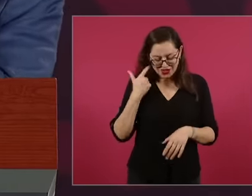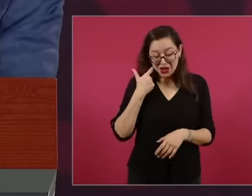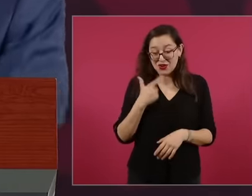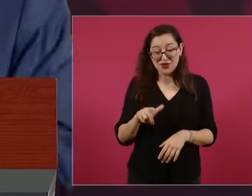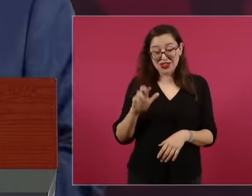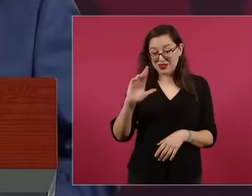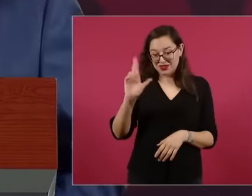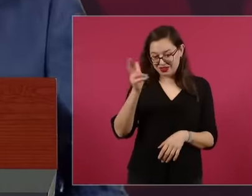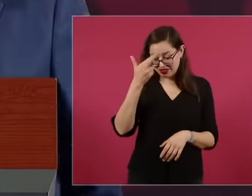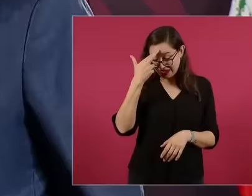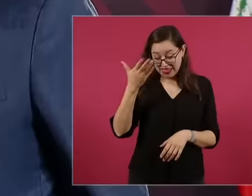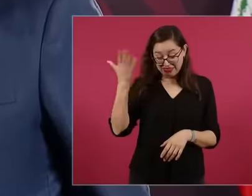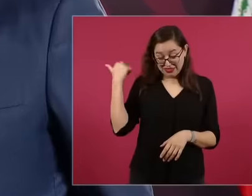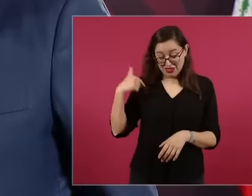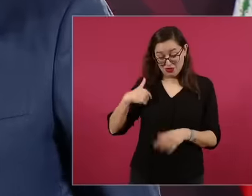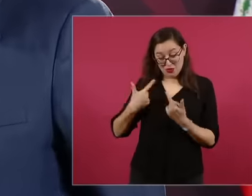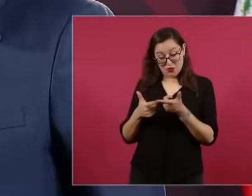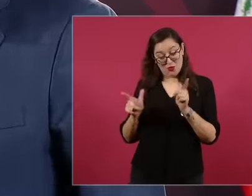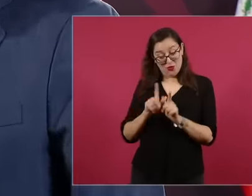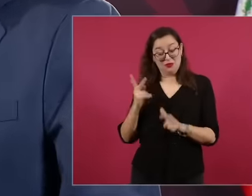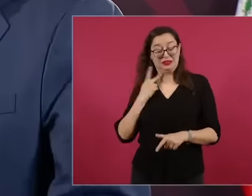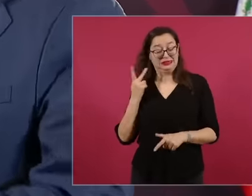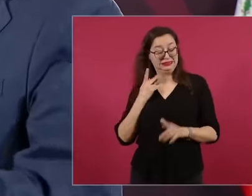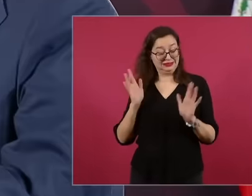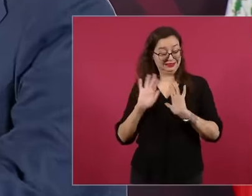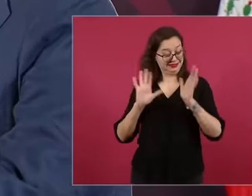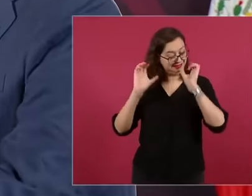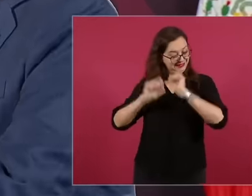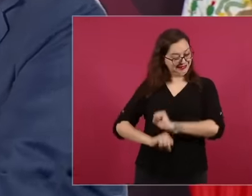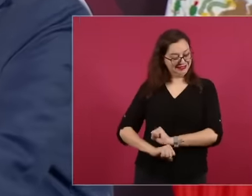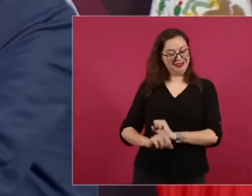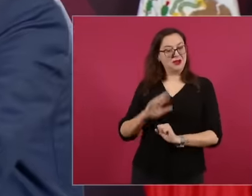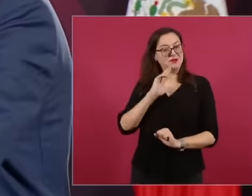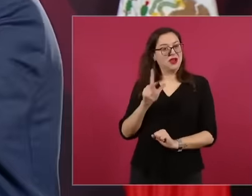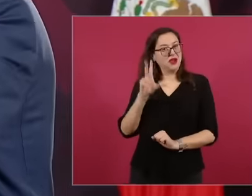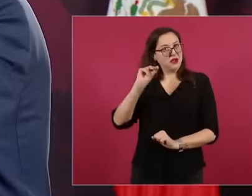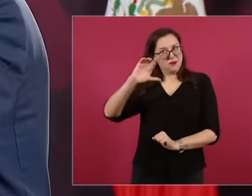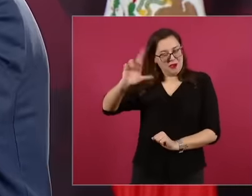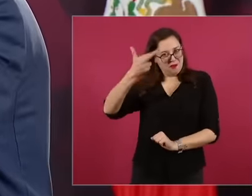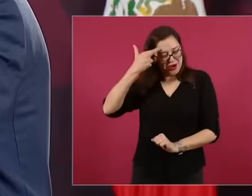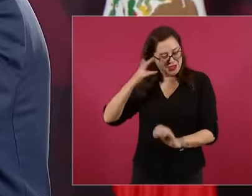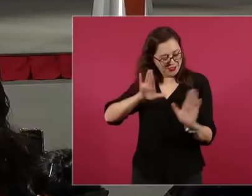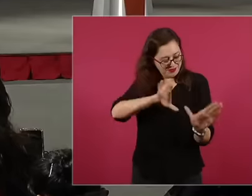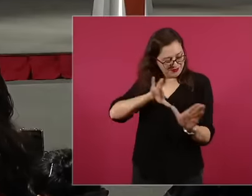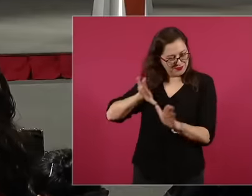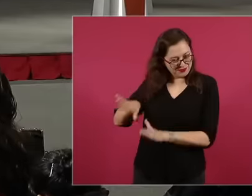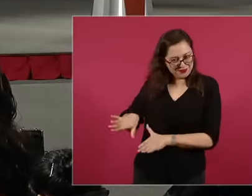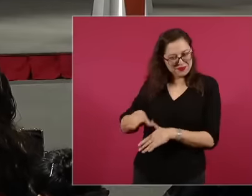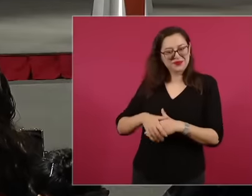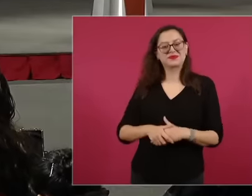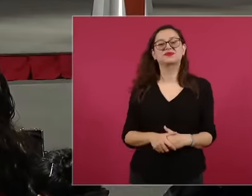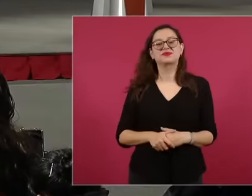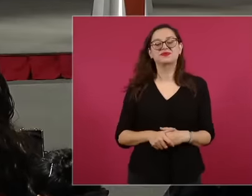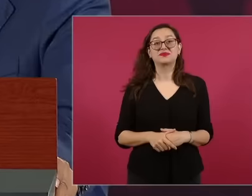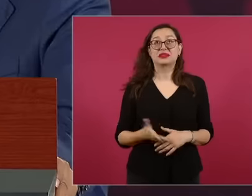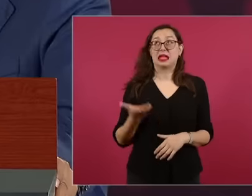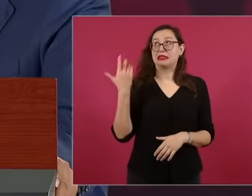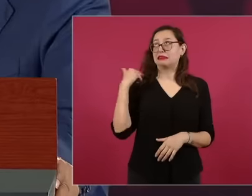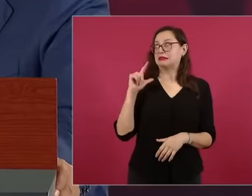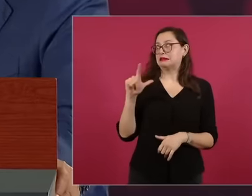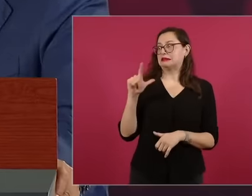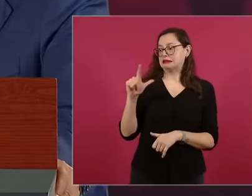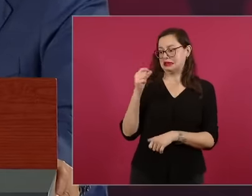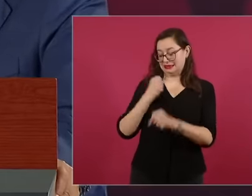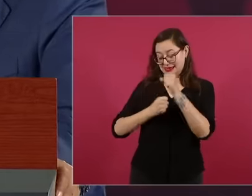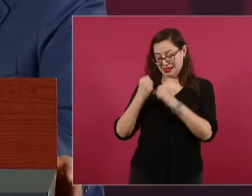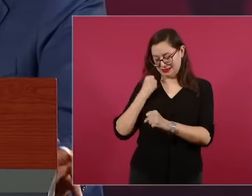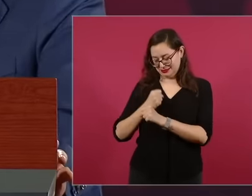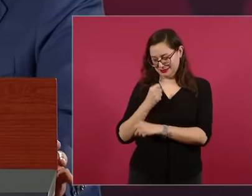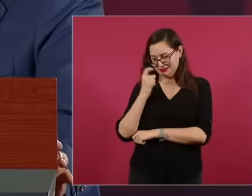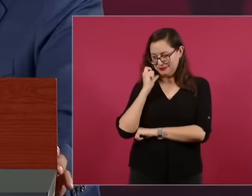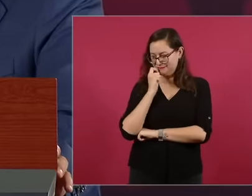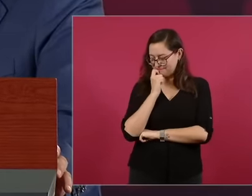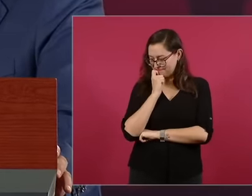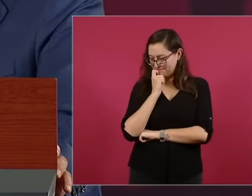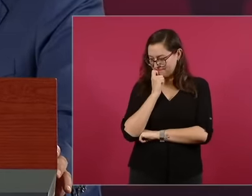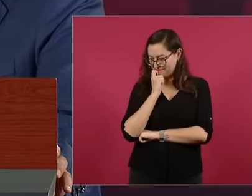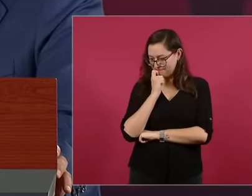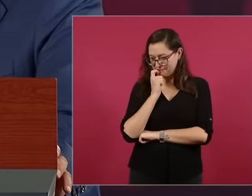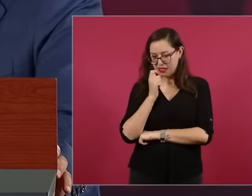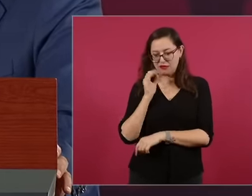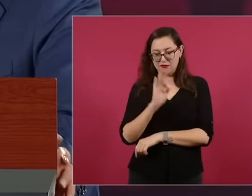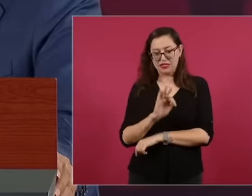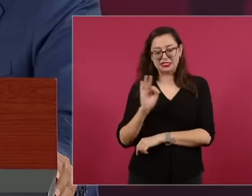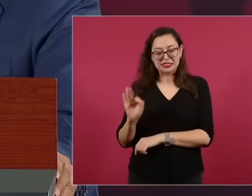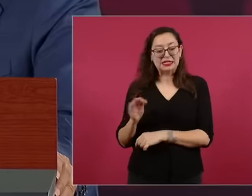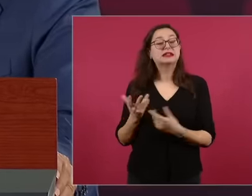which party I was the leader of so this eh 17 years ago what year is it exactly